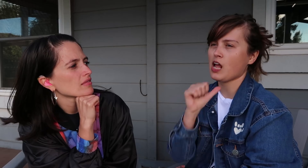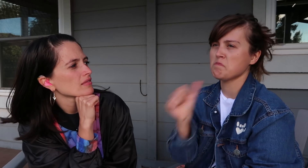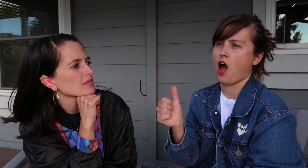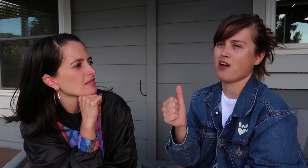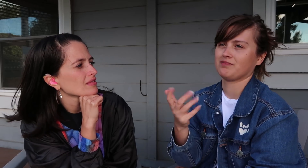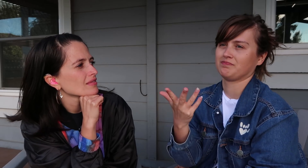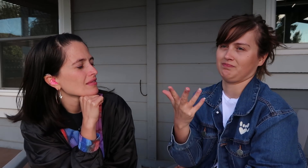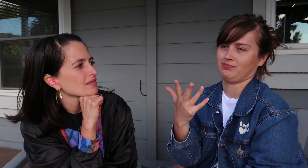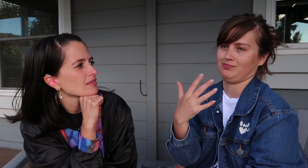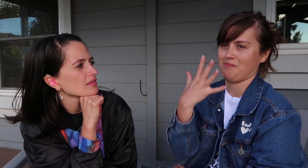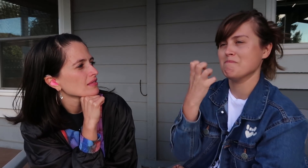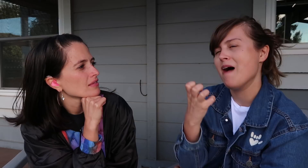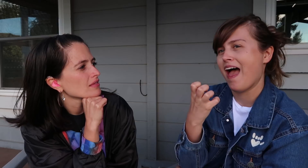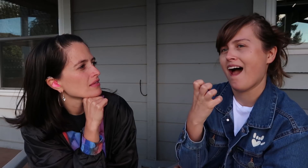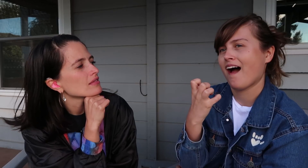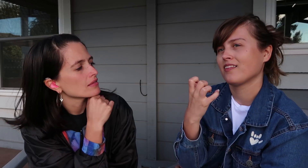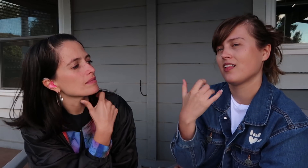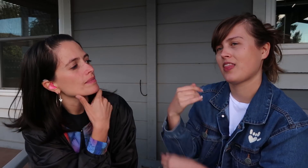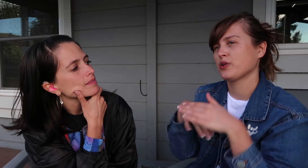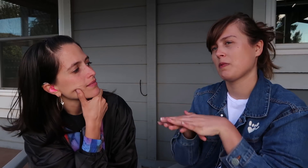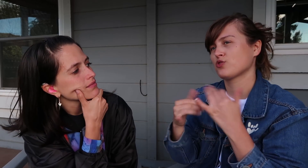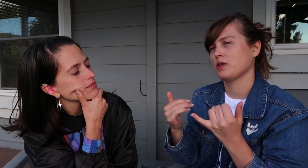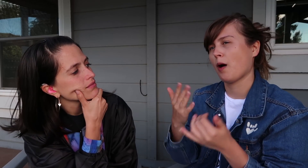Now, I'm not really mad that I was mainstreamed.